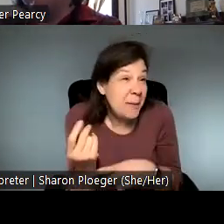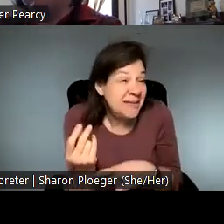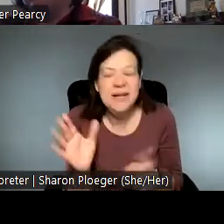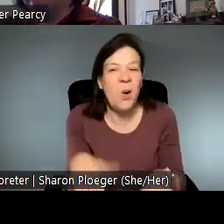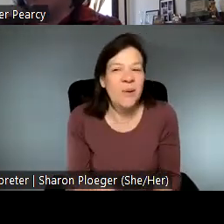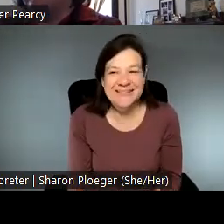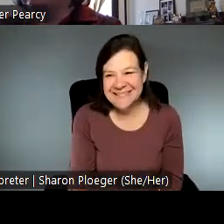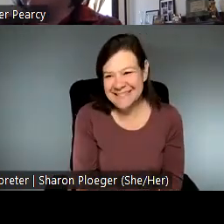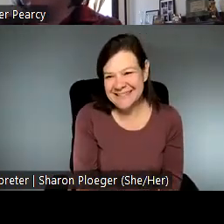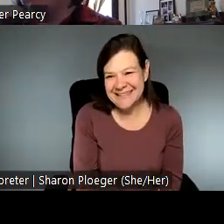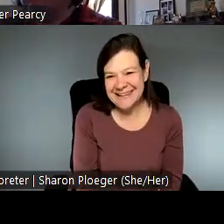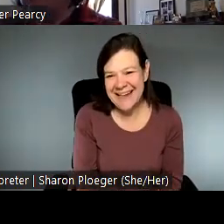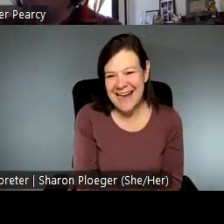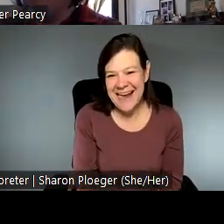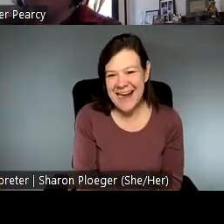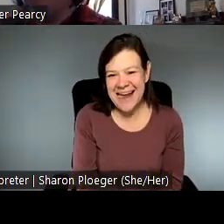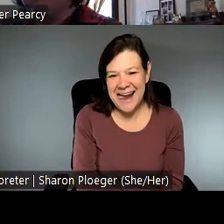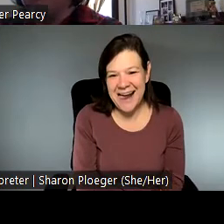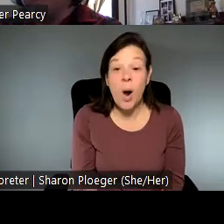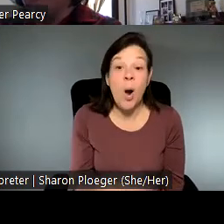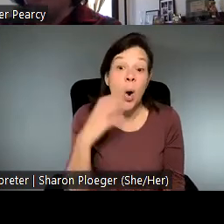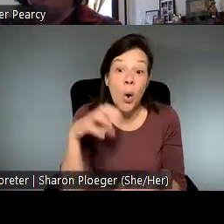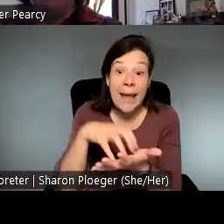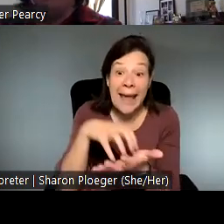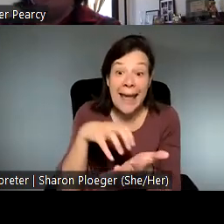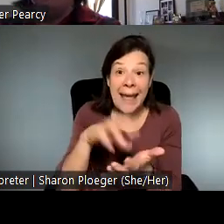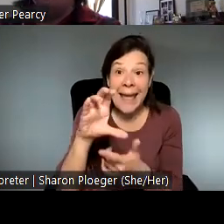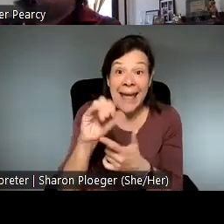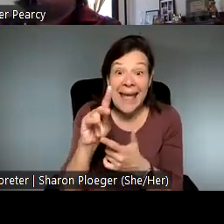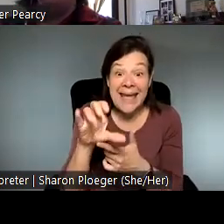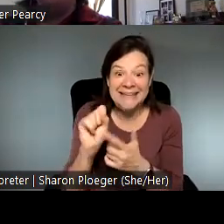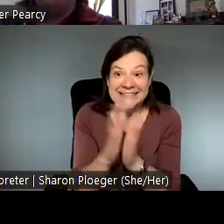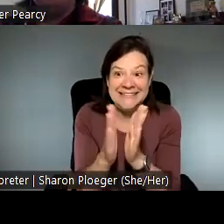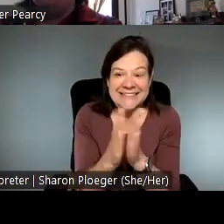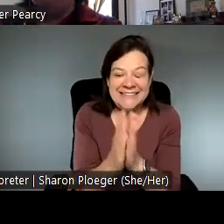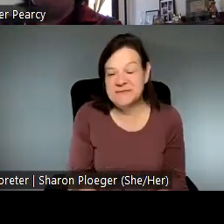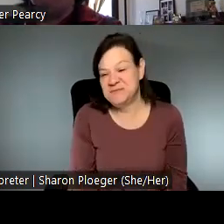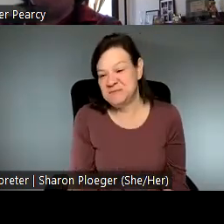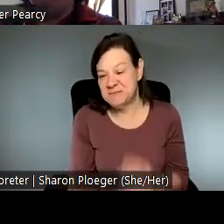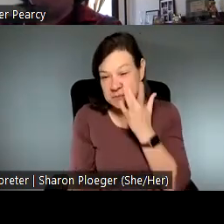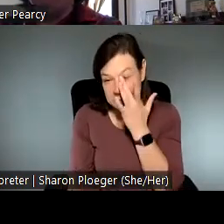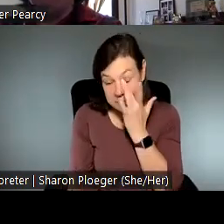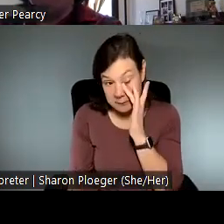So we're gonna work on the-- Or cakes. - Oh, cakes. So we're gonna go and insert some alt text here.